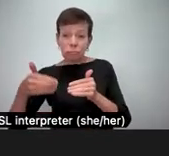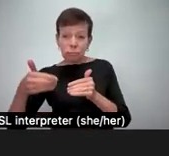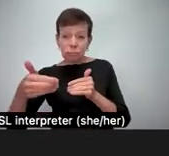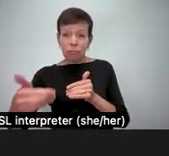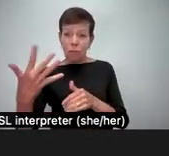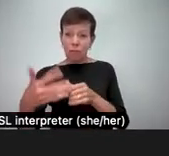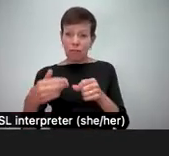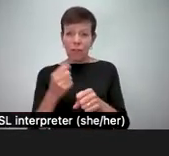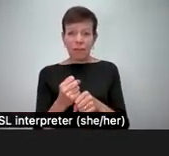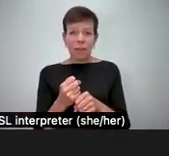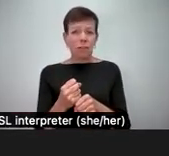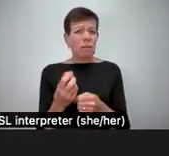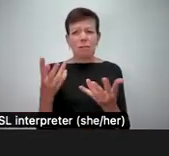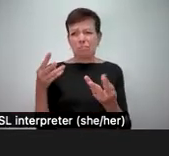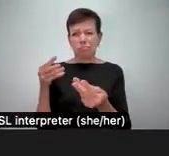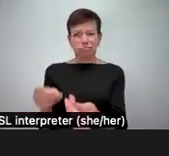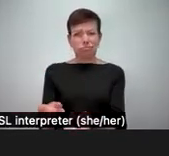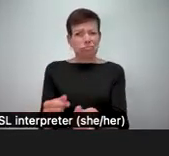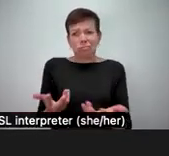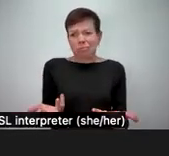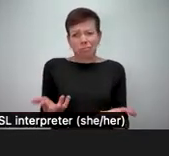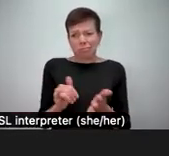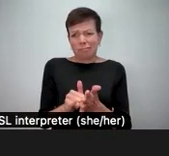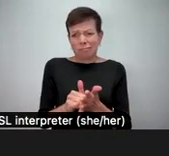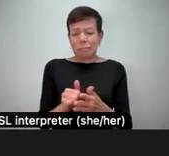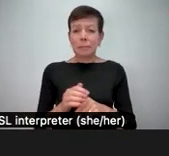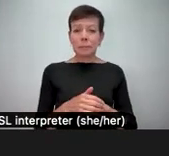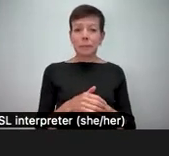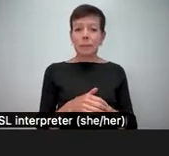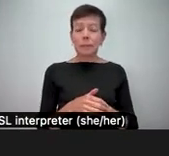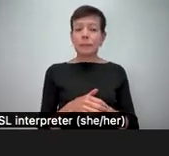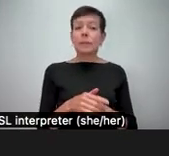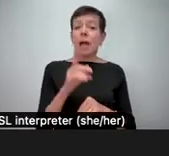Okay. when we get into the application, I'll show this to you guys. But this section has a